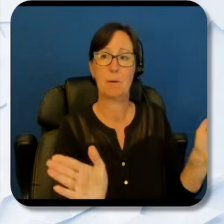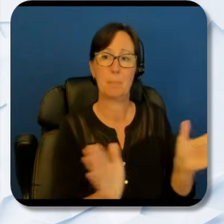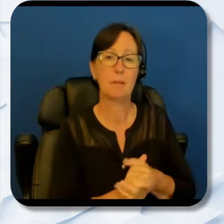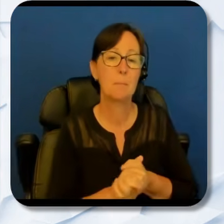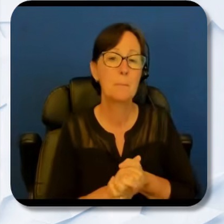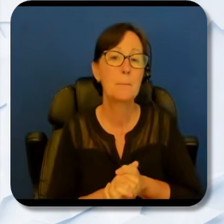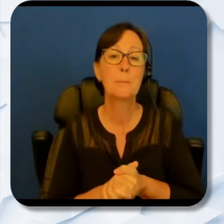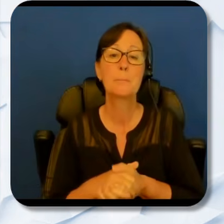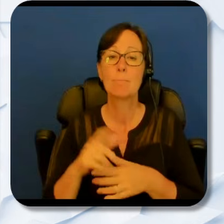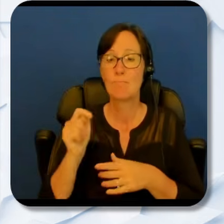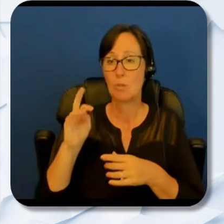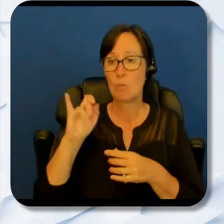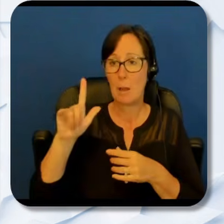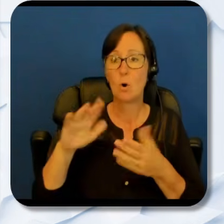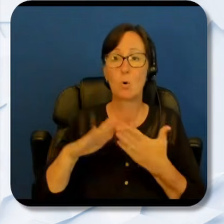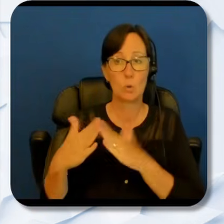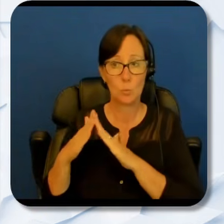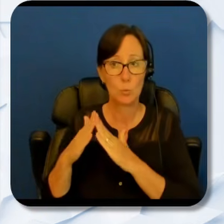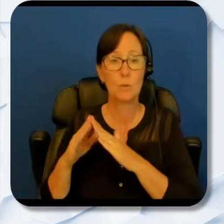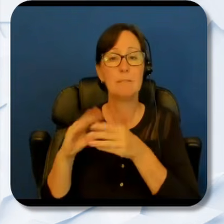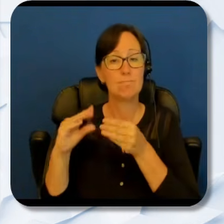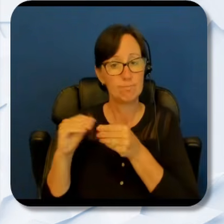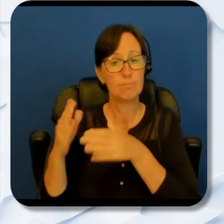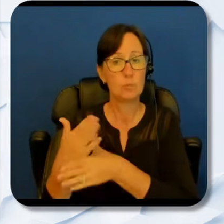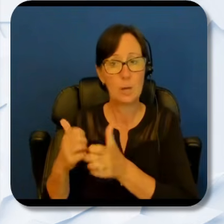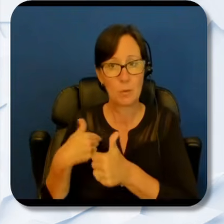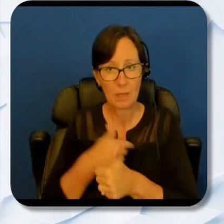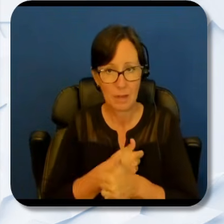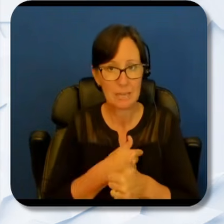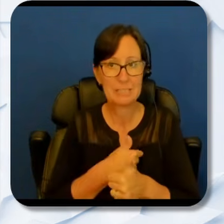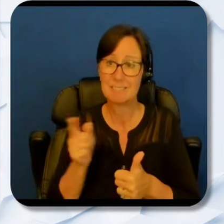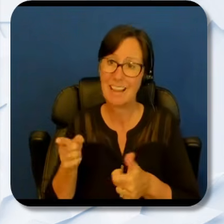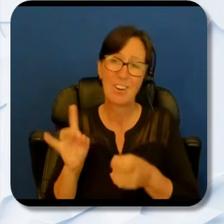Tribal communities have shared with us that they are in crisis.